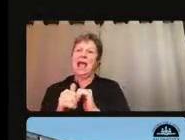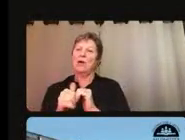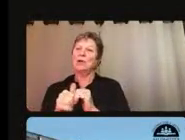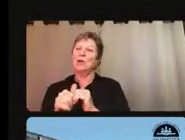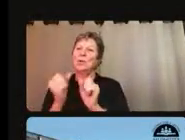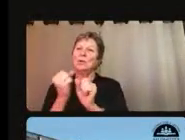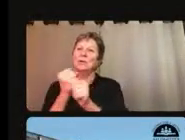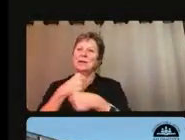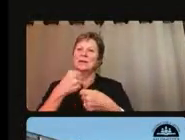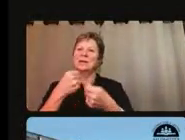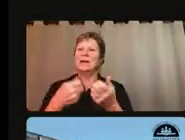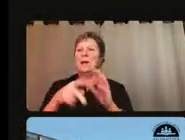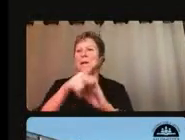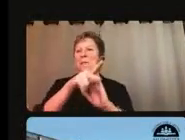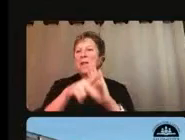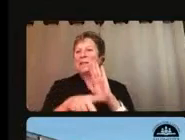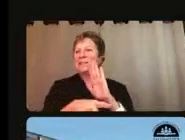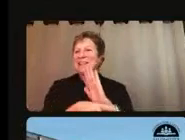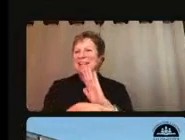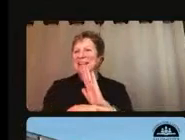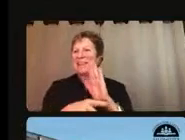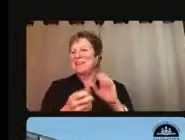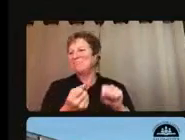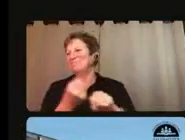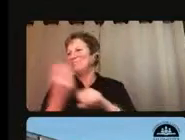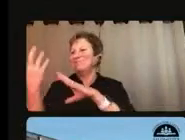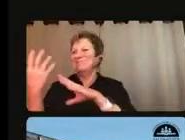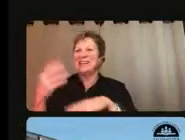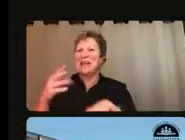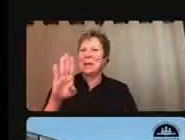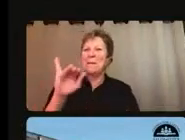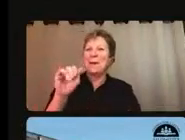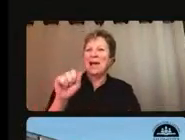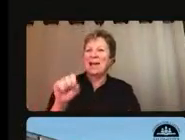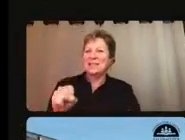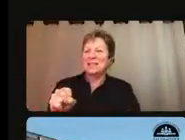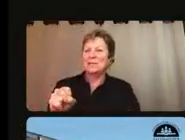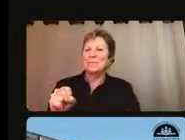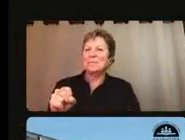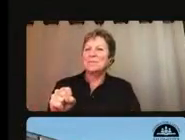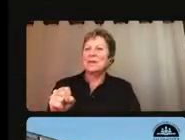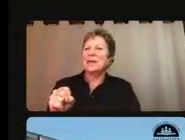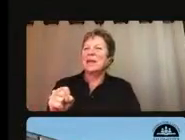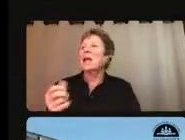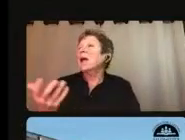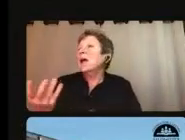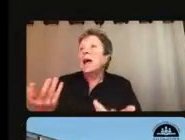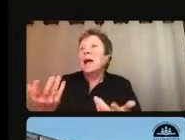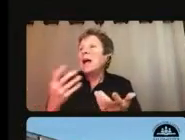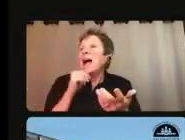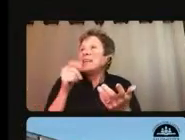ANOTHER QUESTION ALTOGETHER.